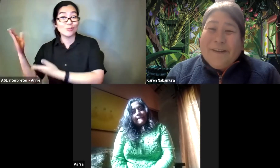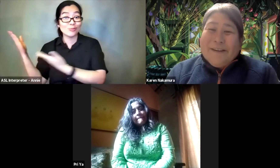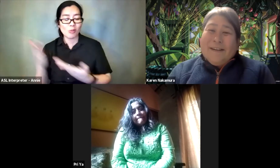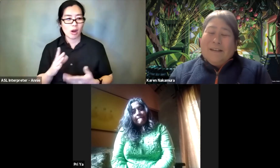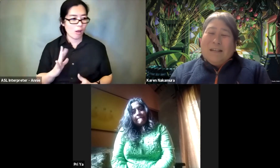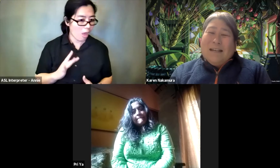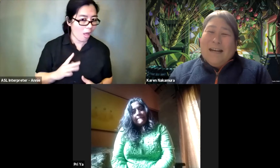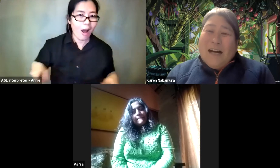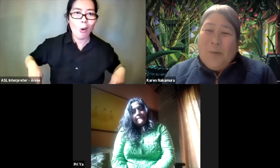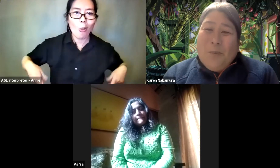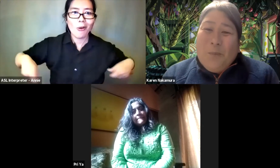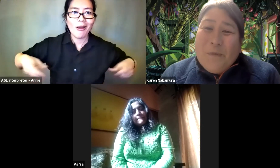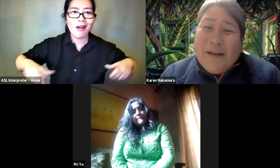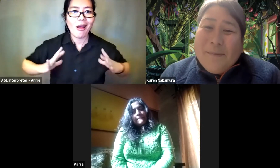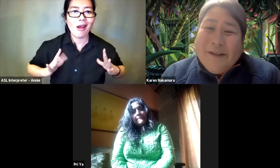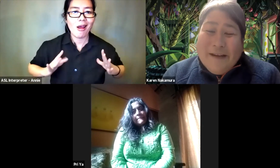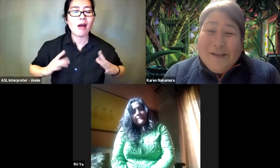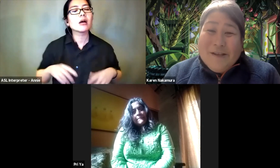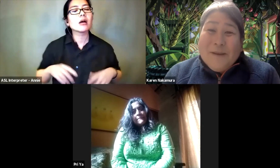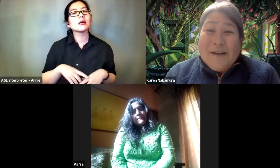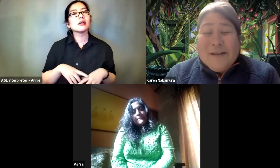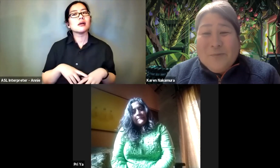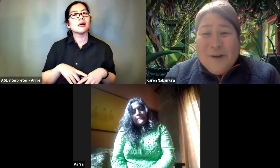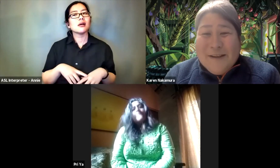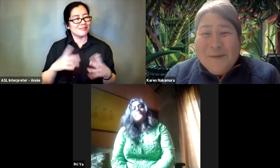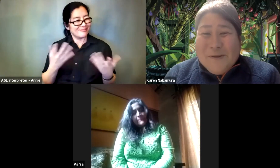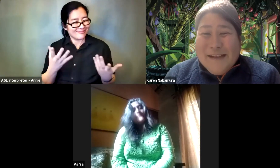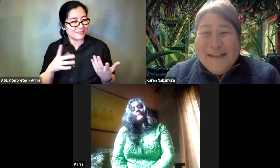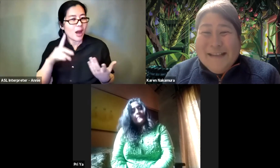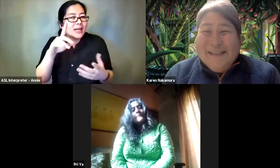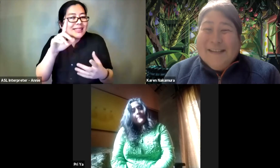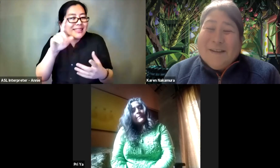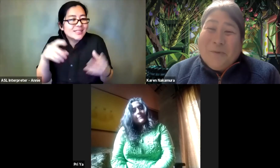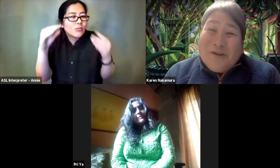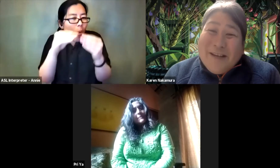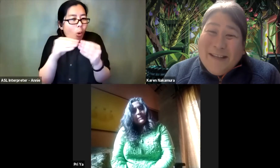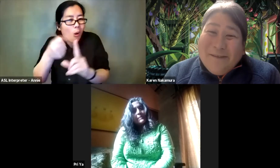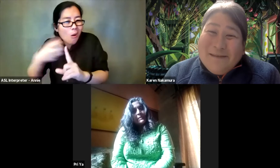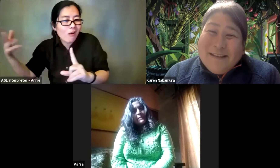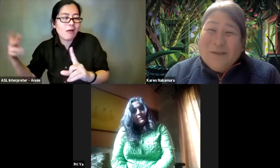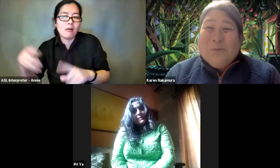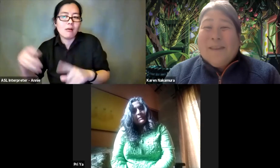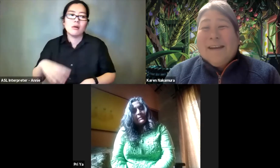Karen Nakamura: amelioration without her brother building the wheelchair lift without them,